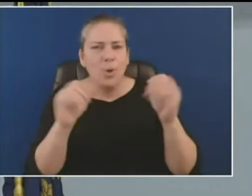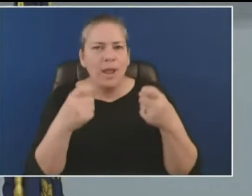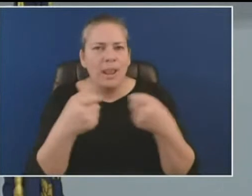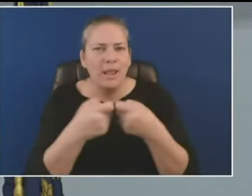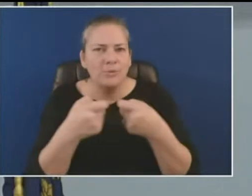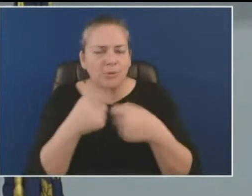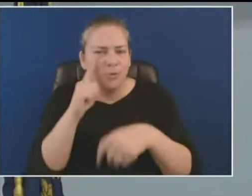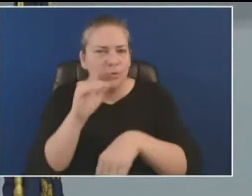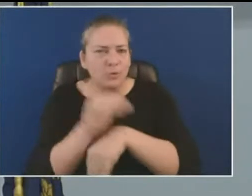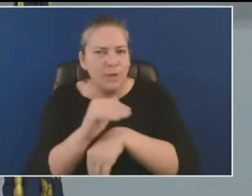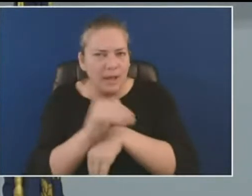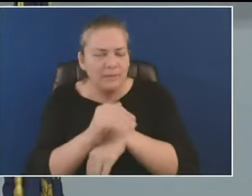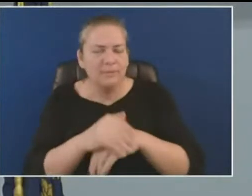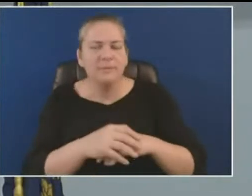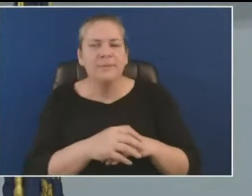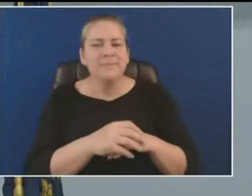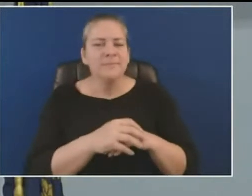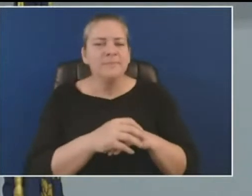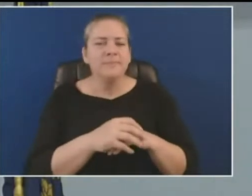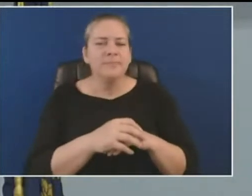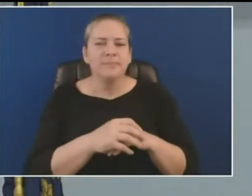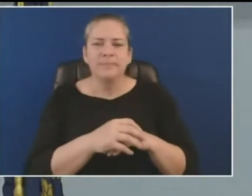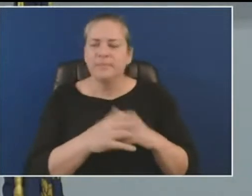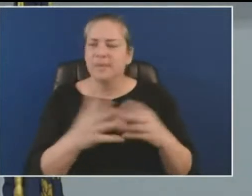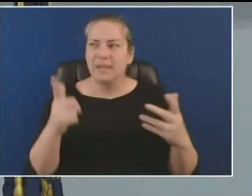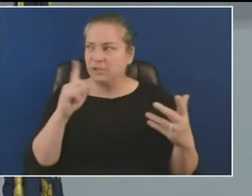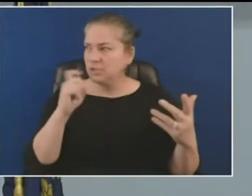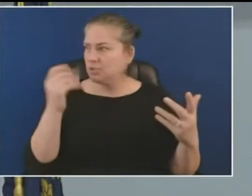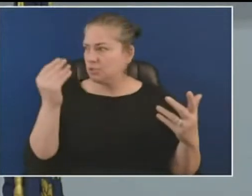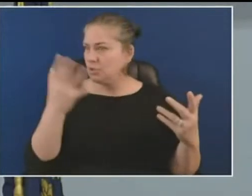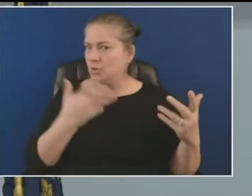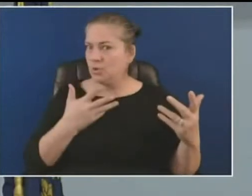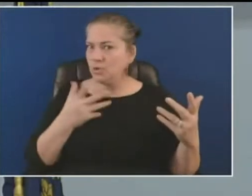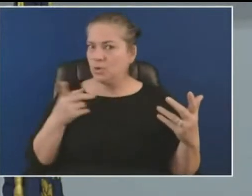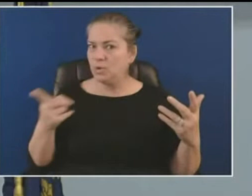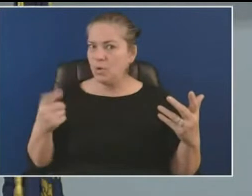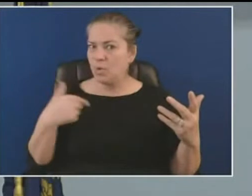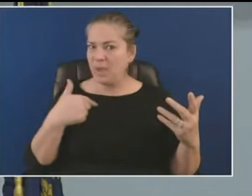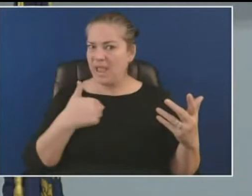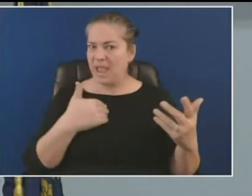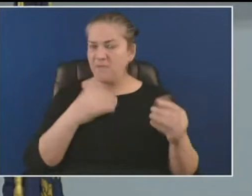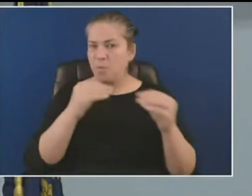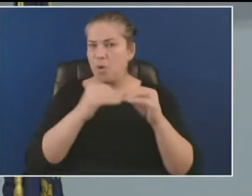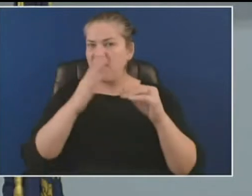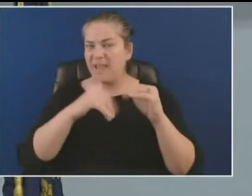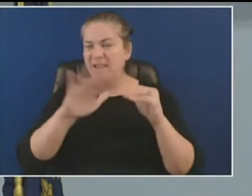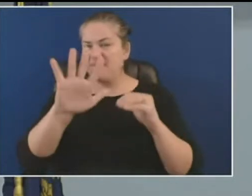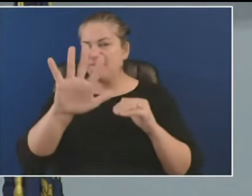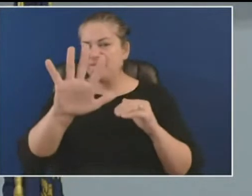There I was just told by our Emergency Management that we have over 500 homes.